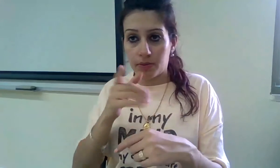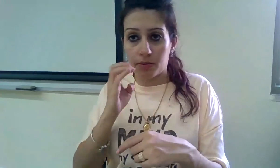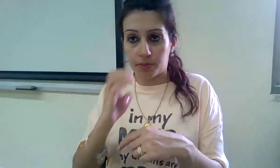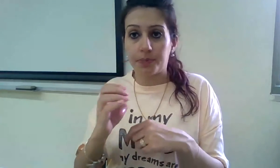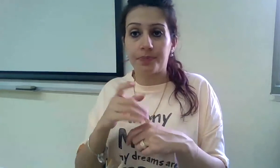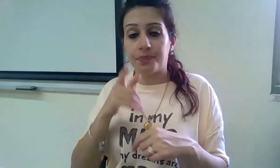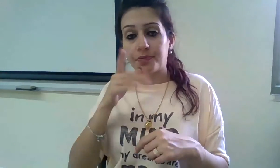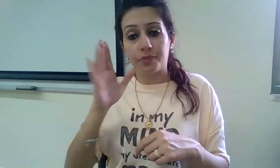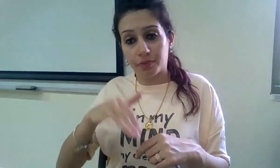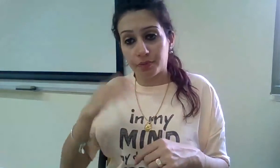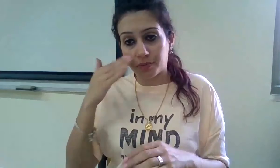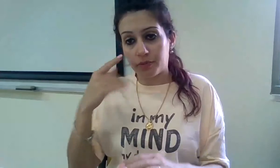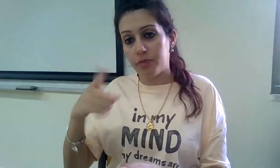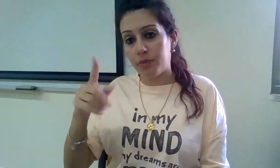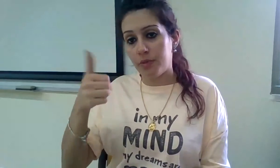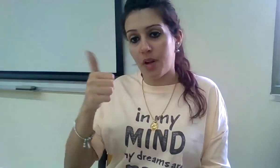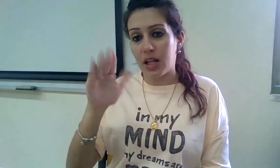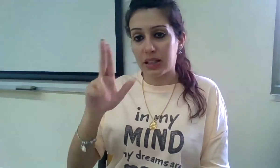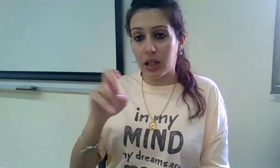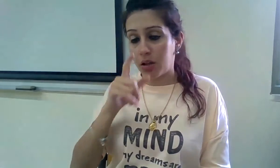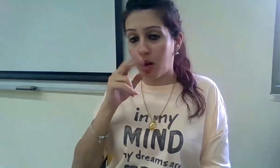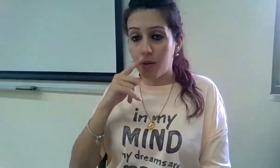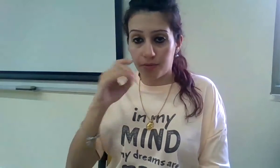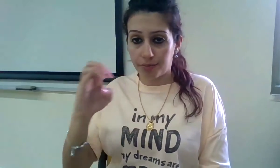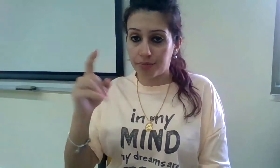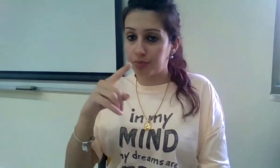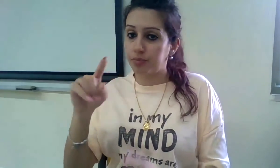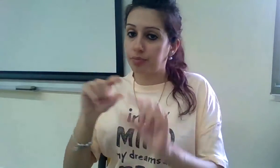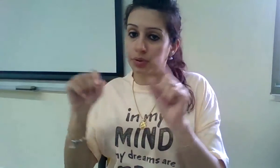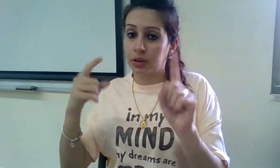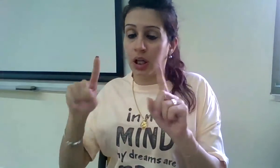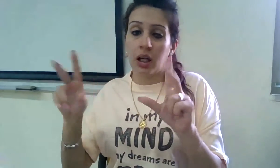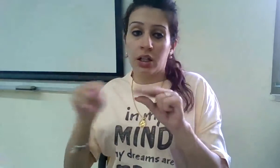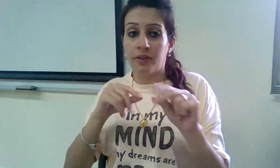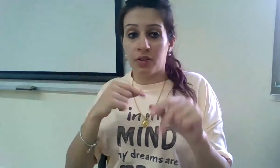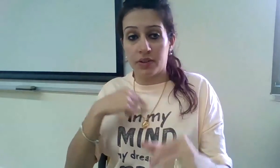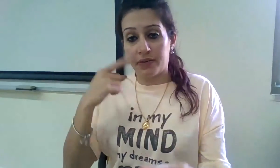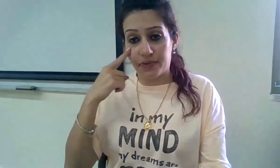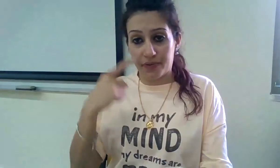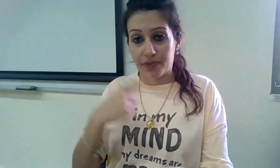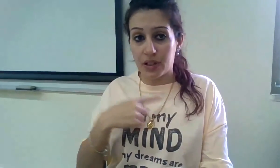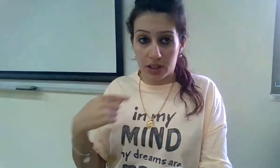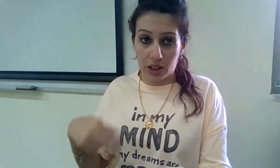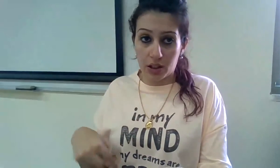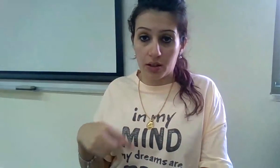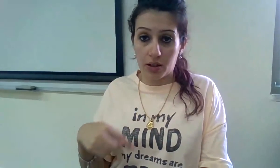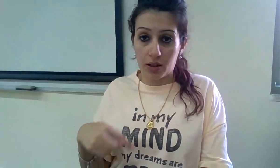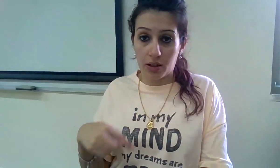as I mentioned on my presentation,